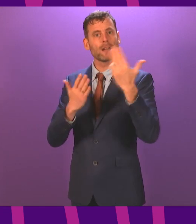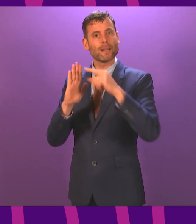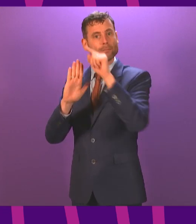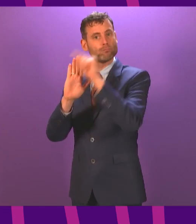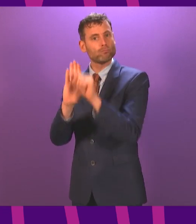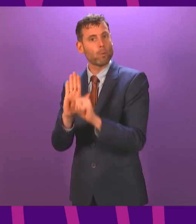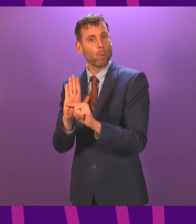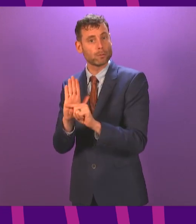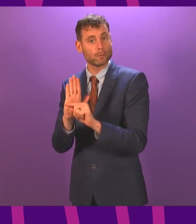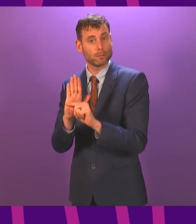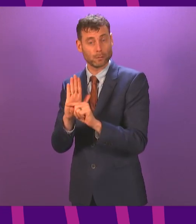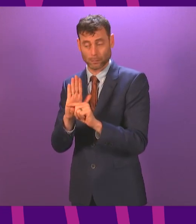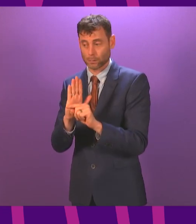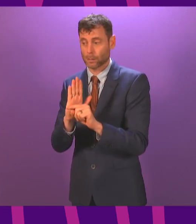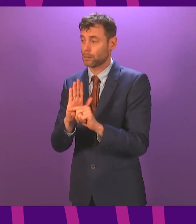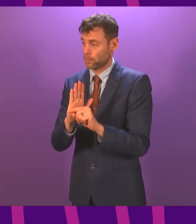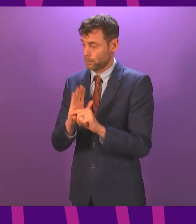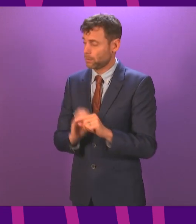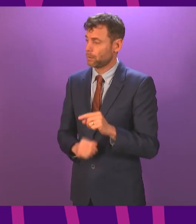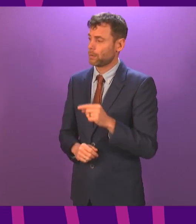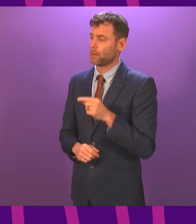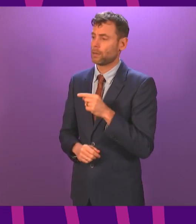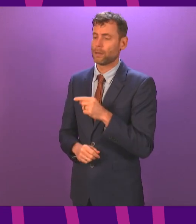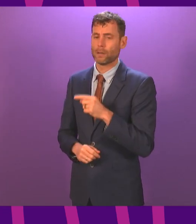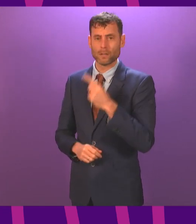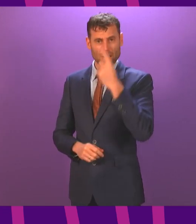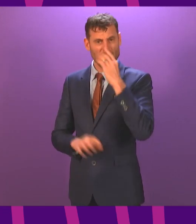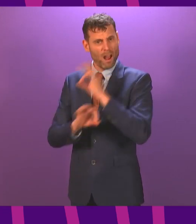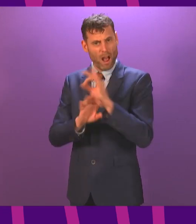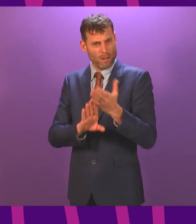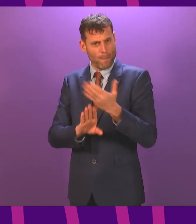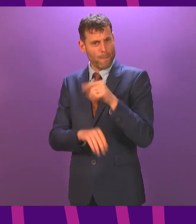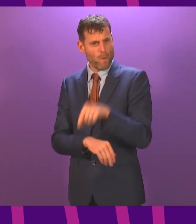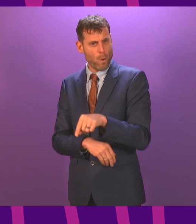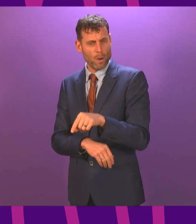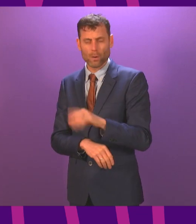into effect rather than always ask for approval after they come into effect—sometimes up